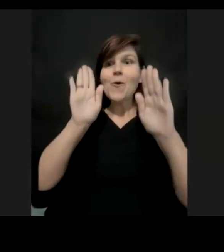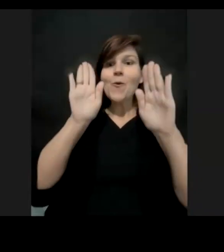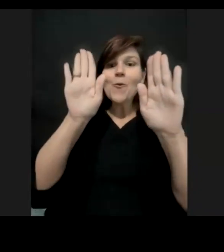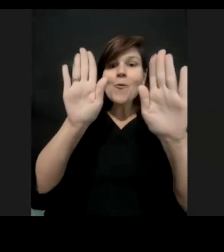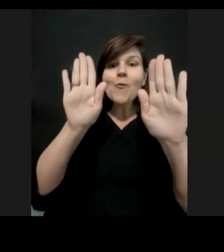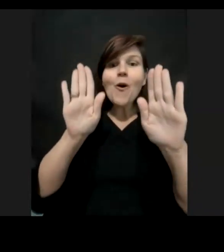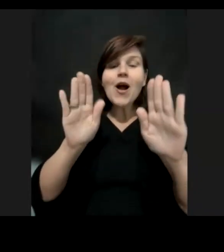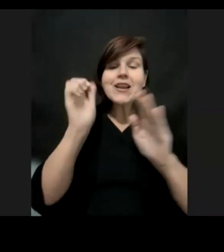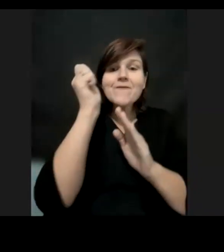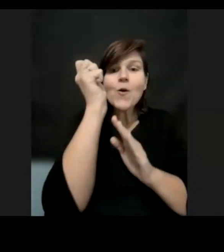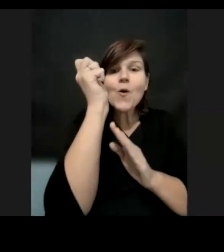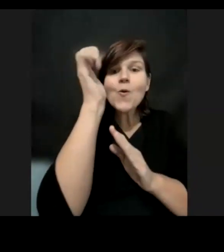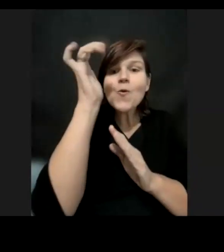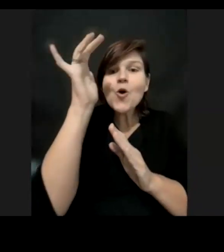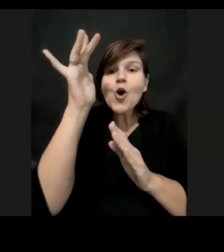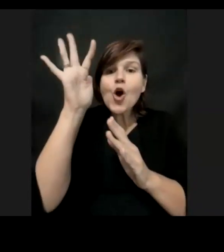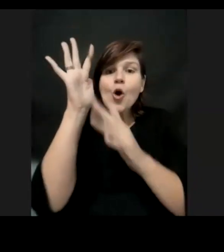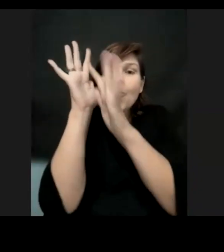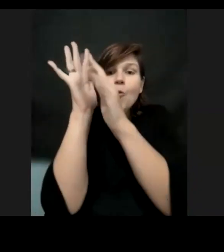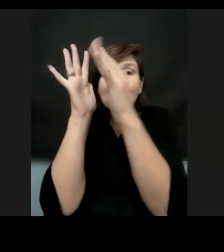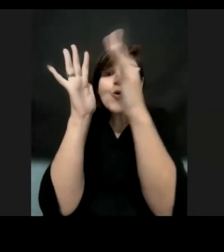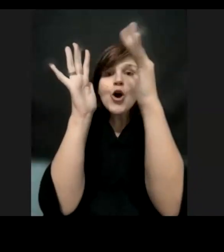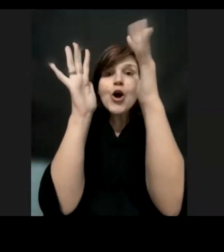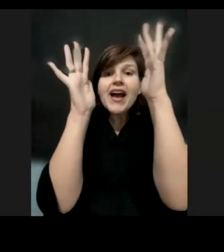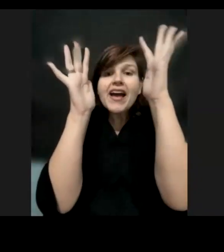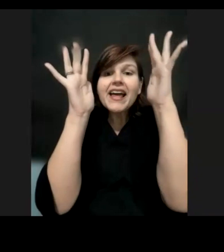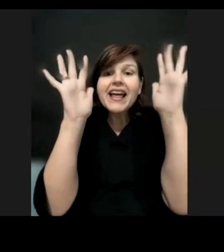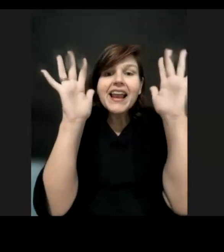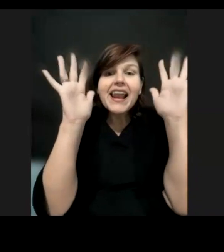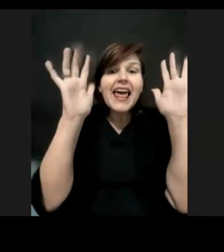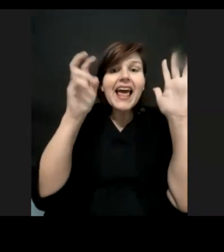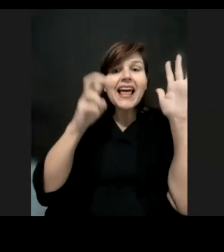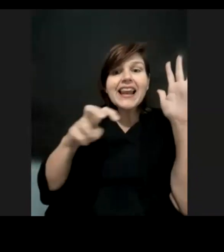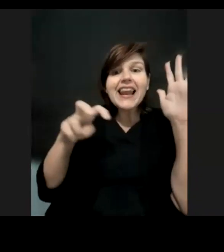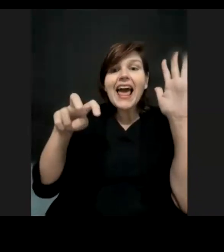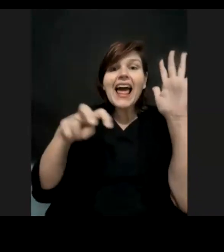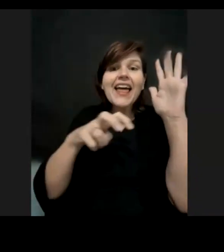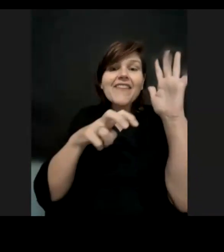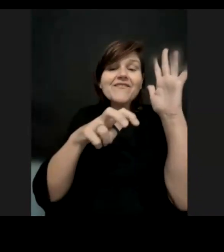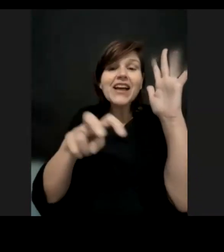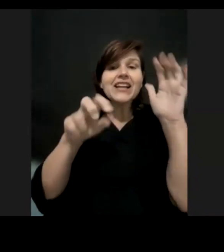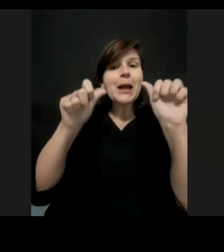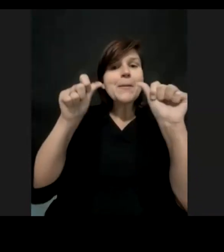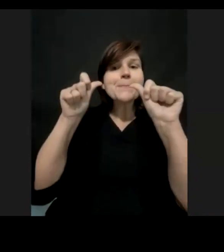∂ ∂ In the Wonderful Woodland, there is magic all around.